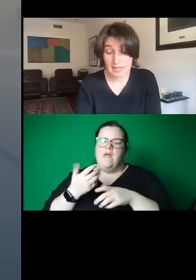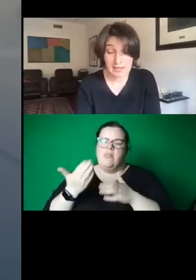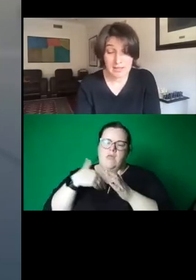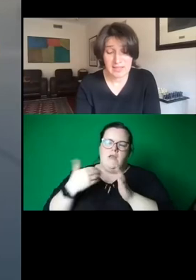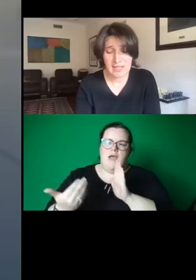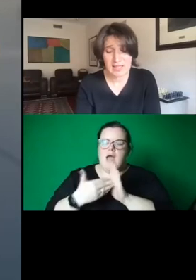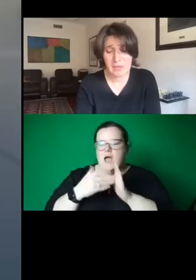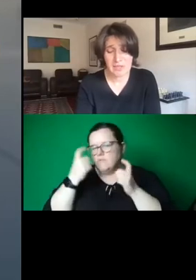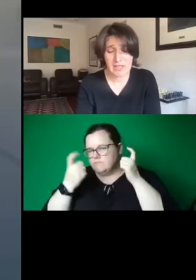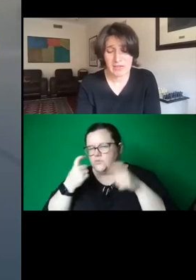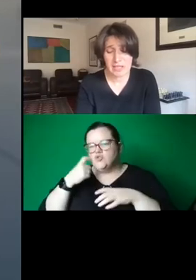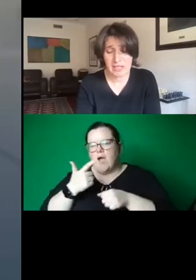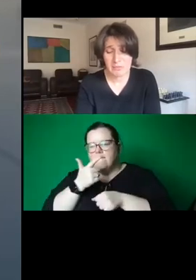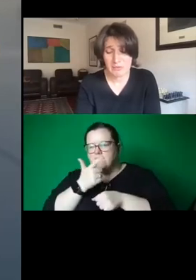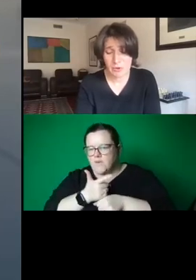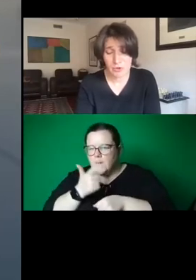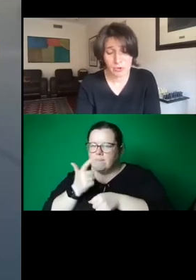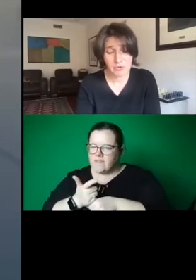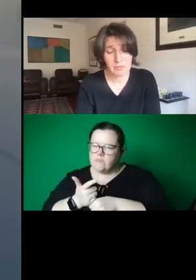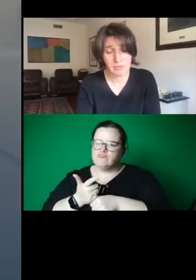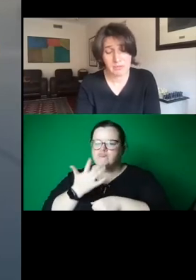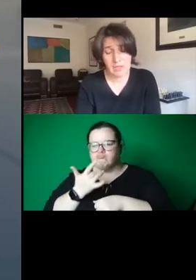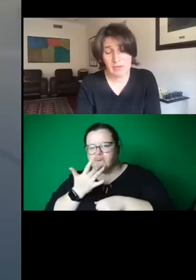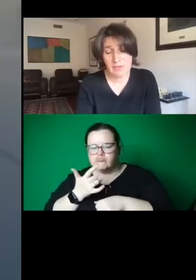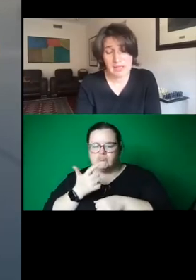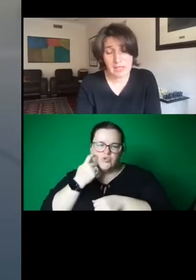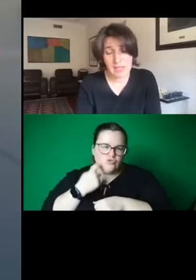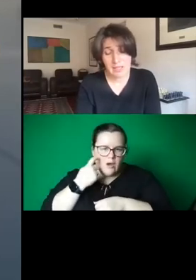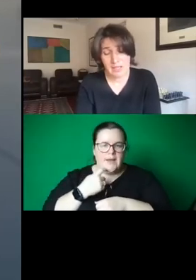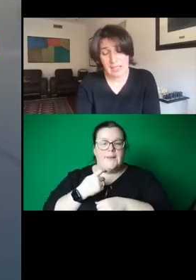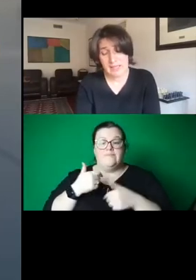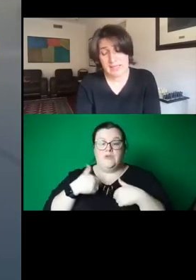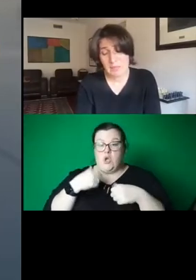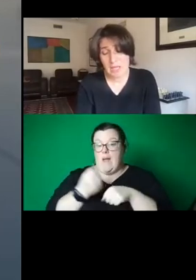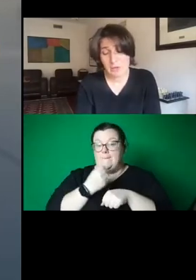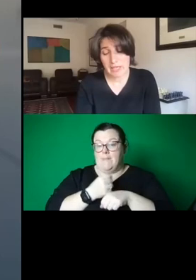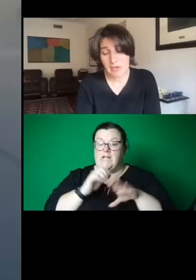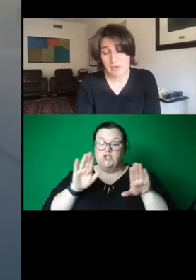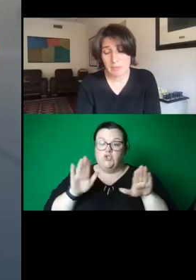this intense period i created my first short film feeling like it is some kind of end of the big